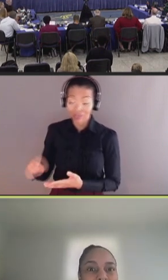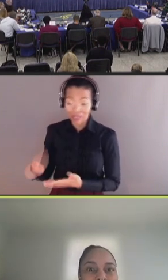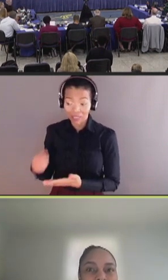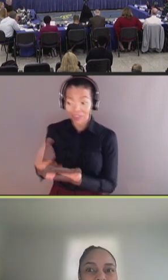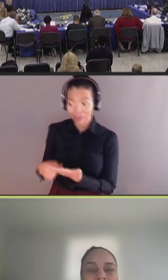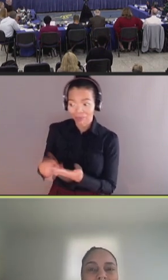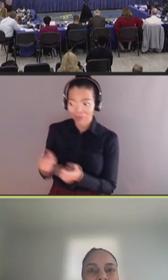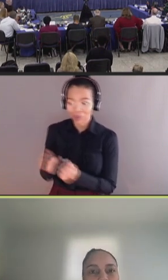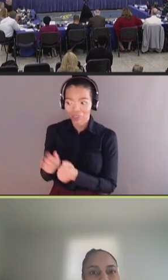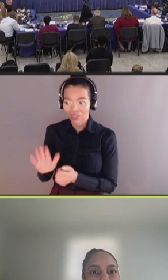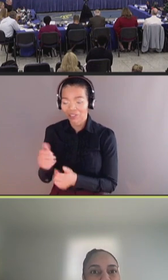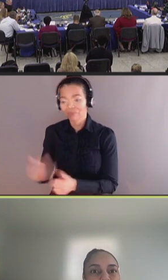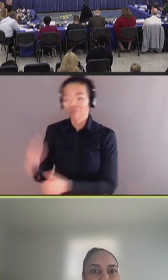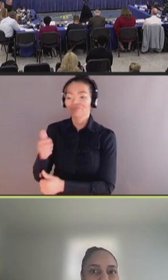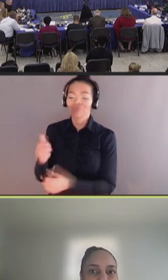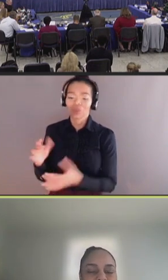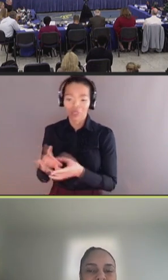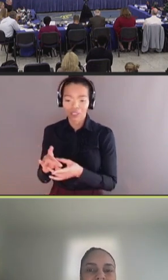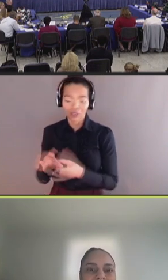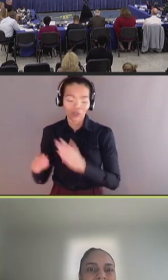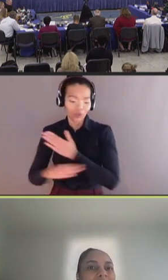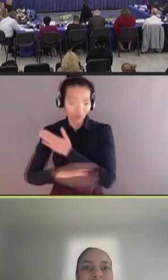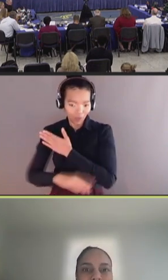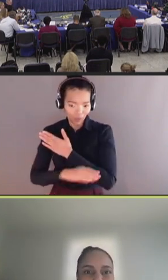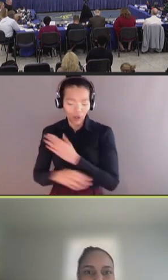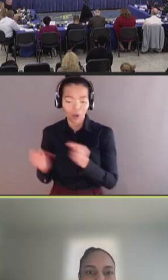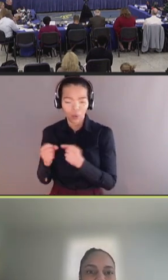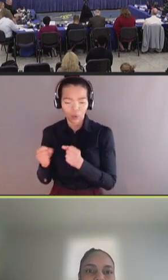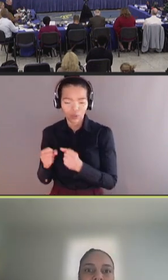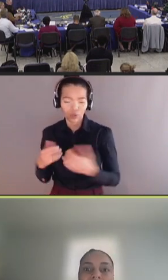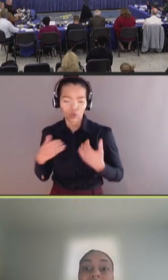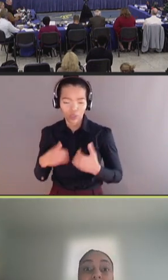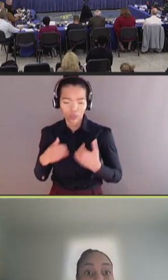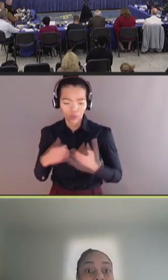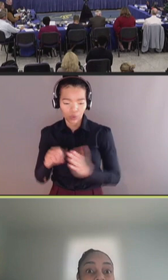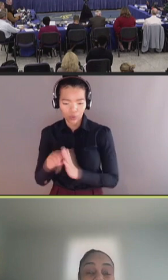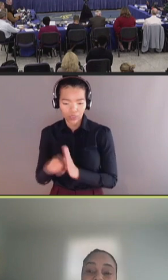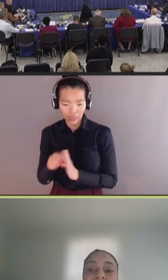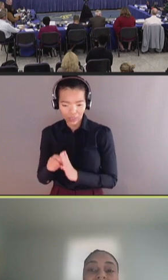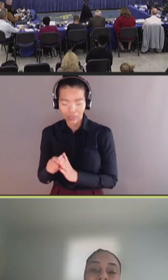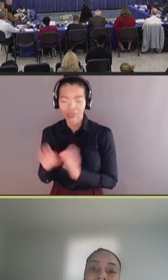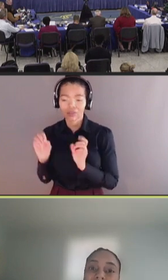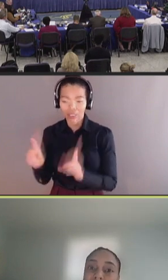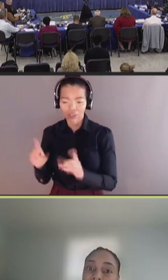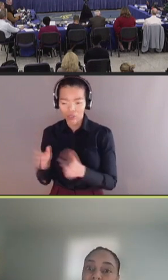their fall and winter respiratory season education planning, to make the case that the -- you know,